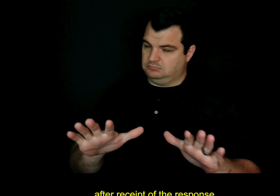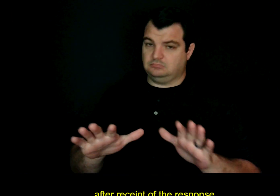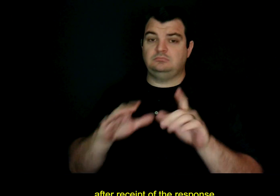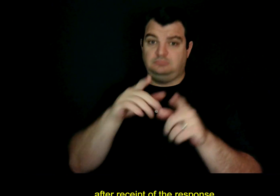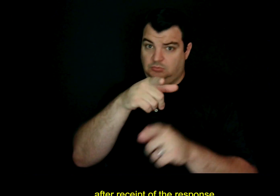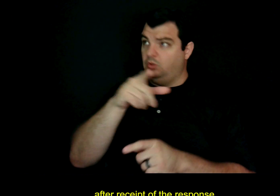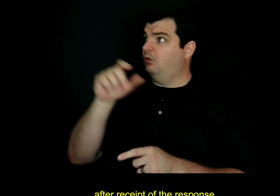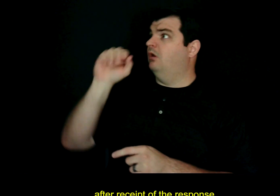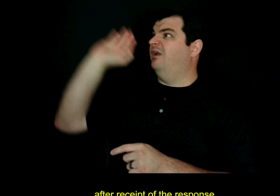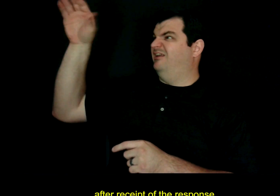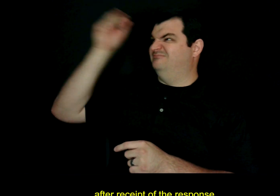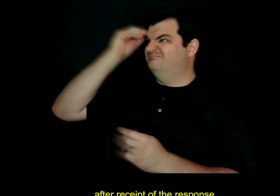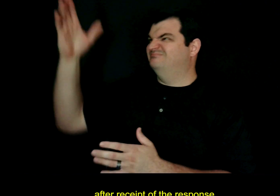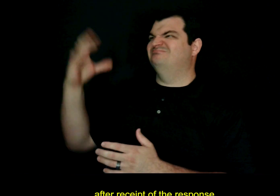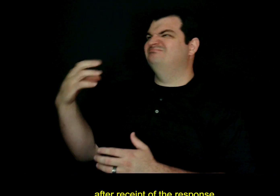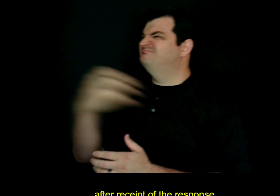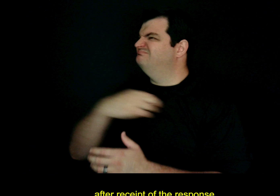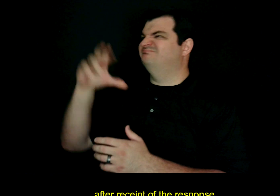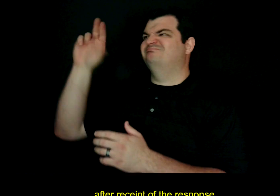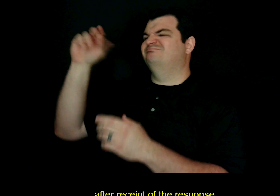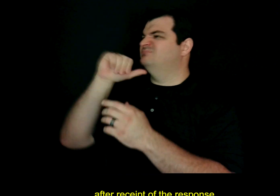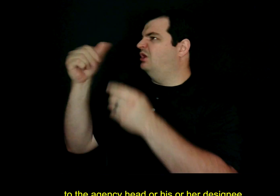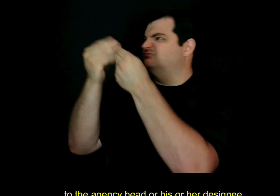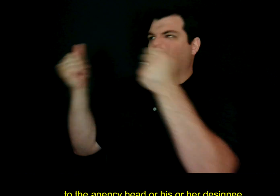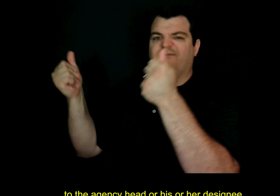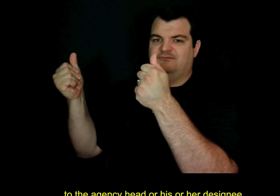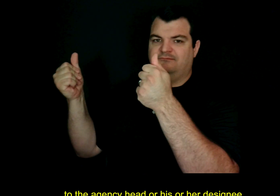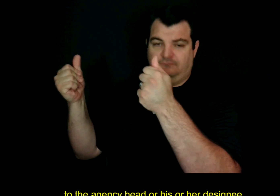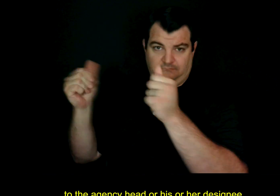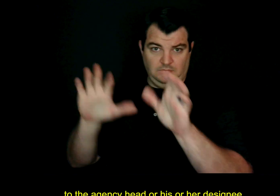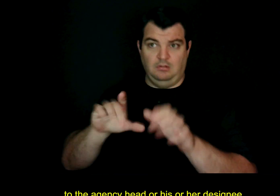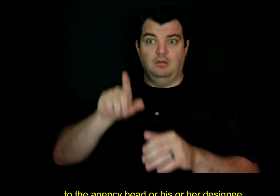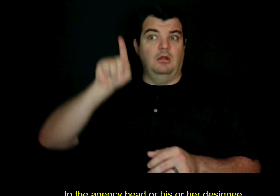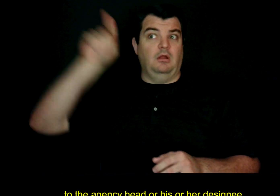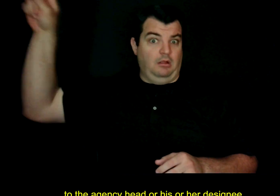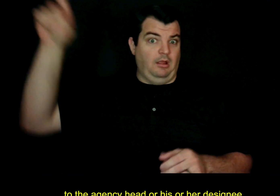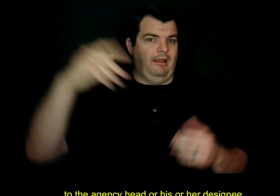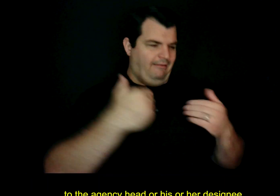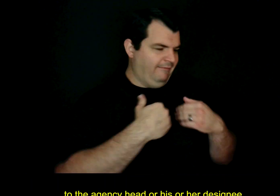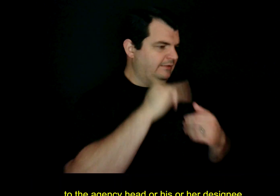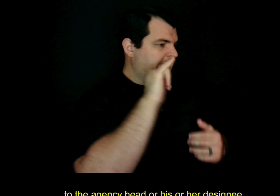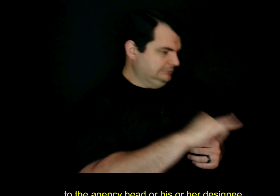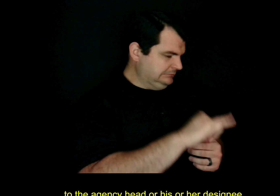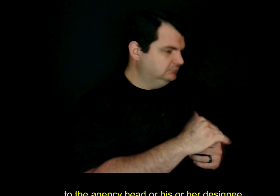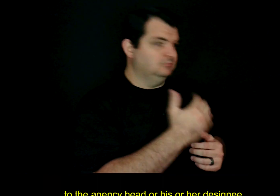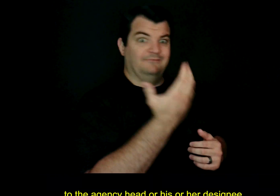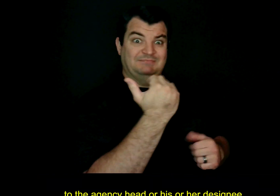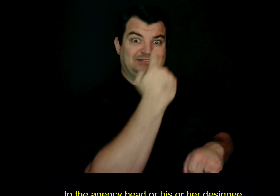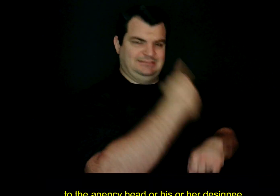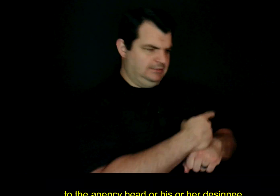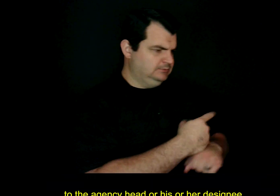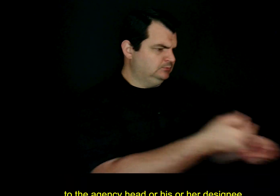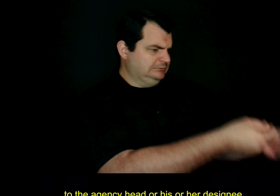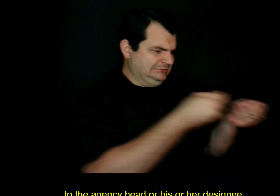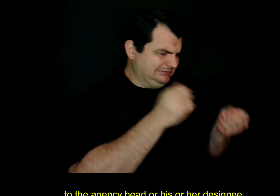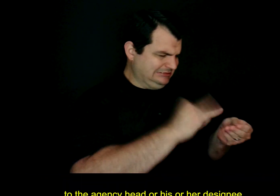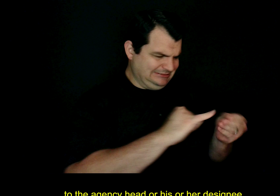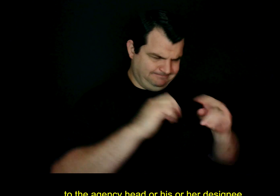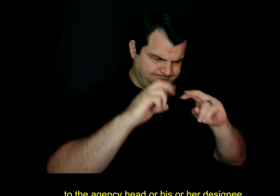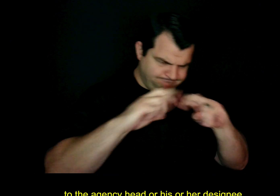after receipt of the response to the agency head or his or her designee.